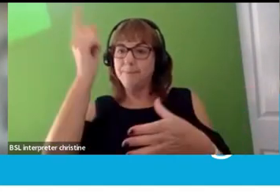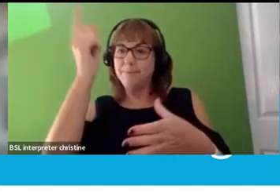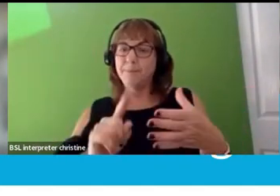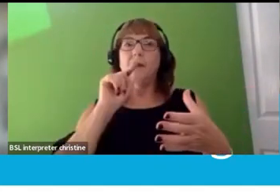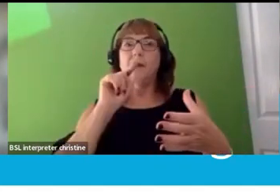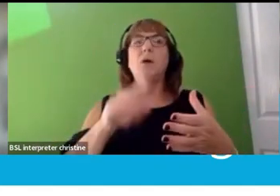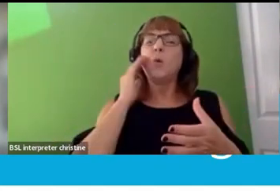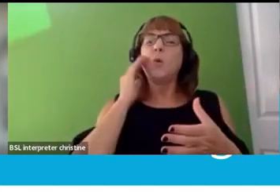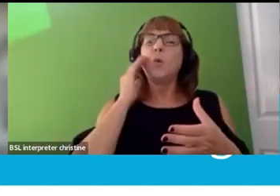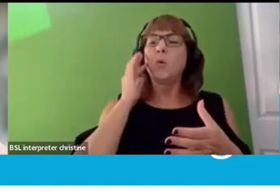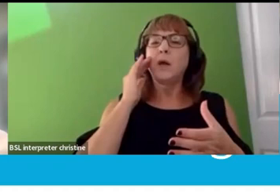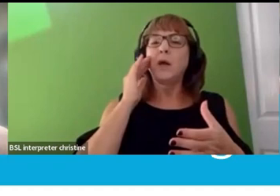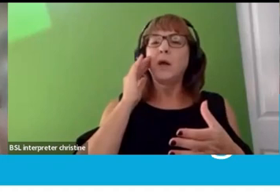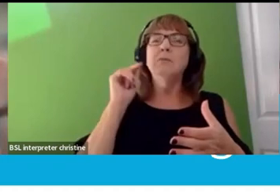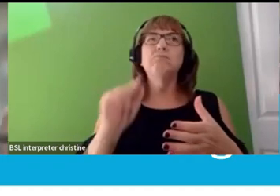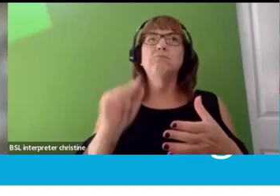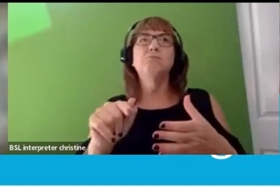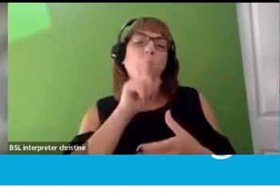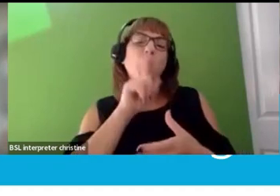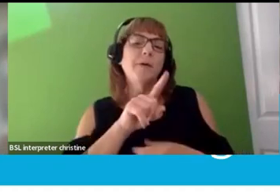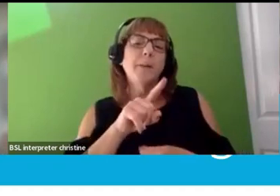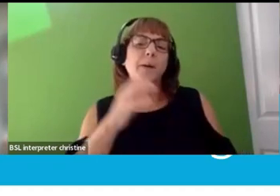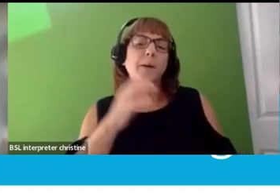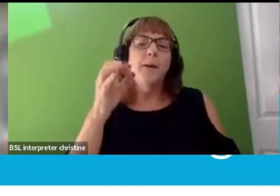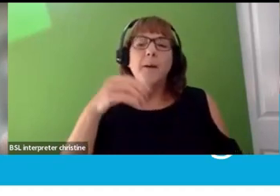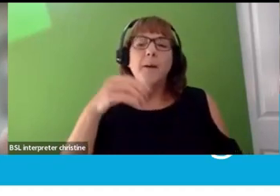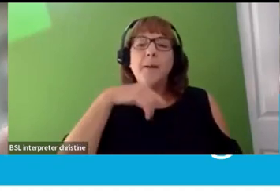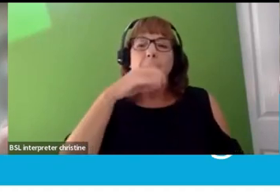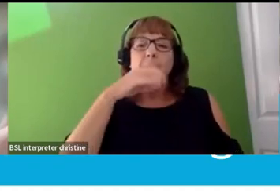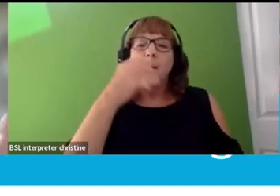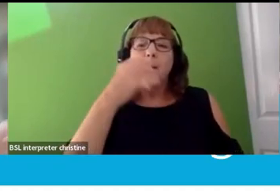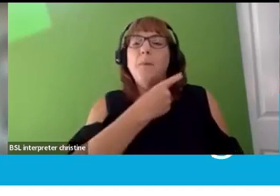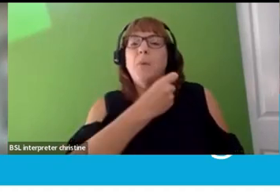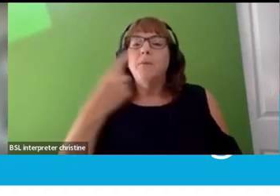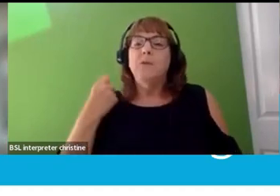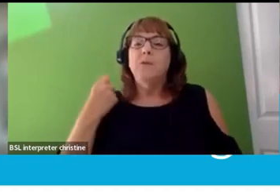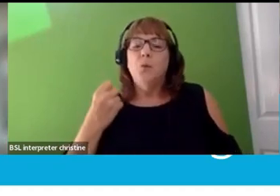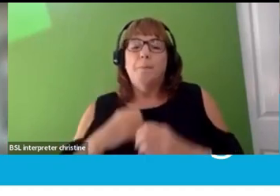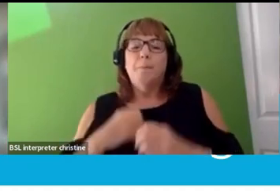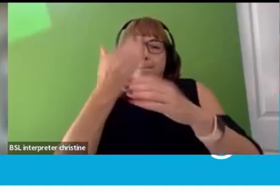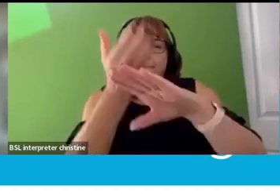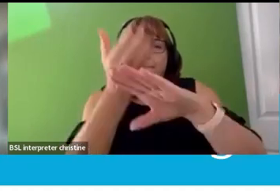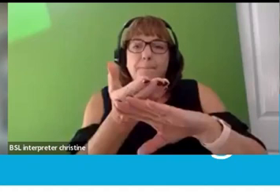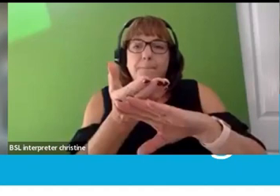perfume on Jesus' feet it says the whole house was filled with the smell of perfume and that